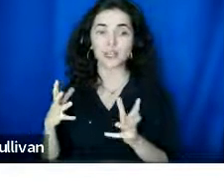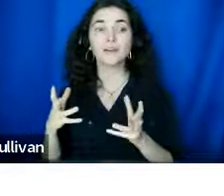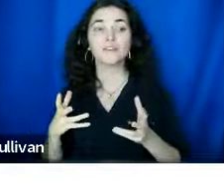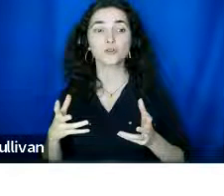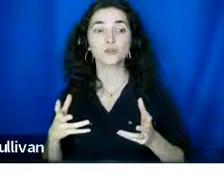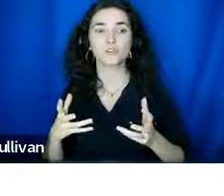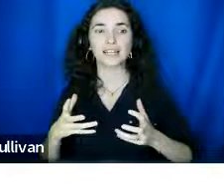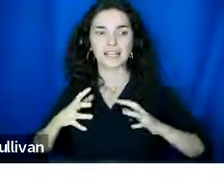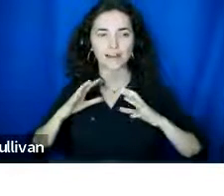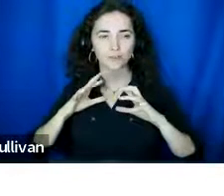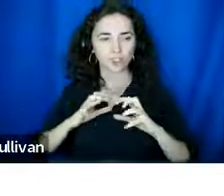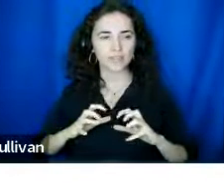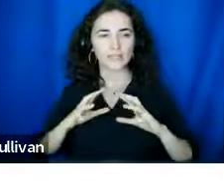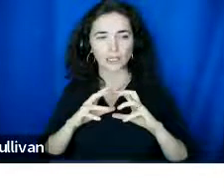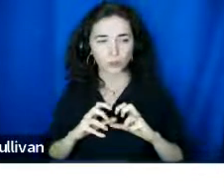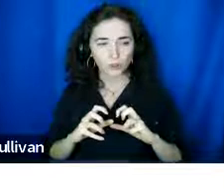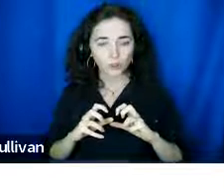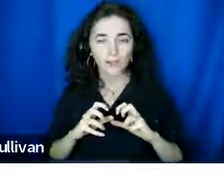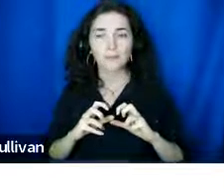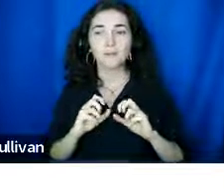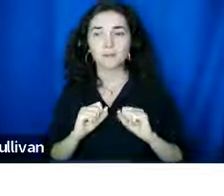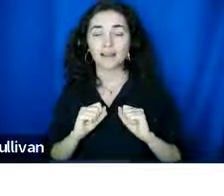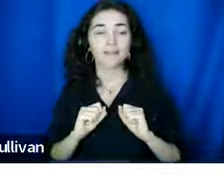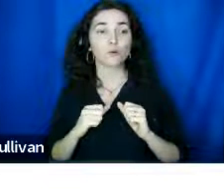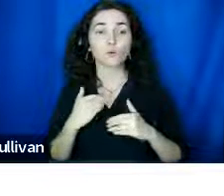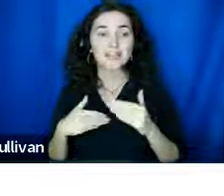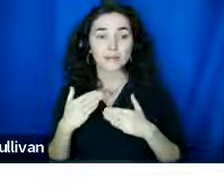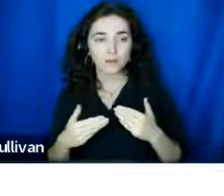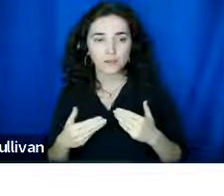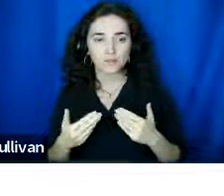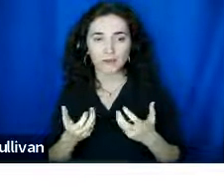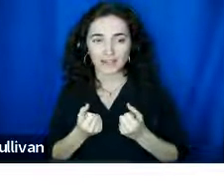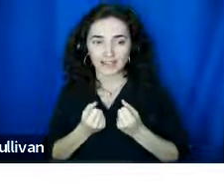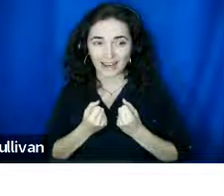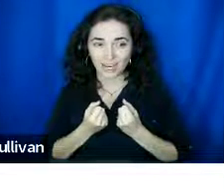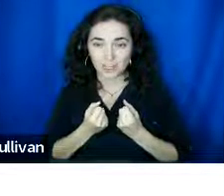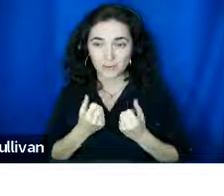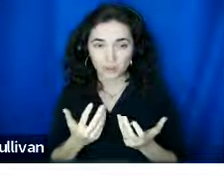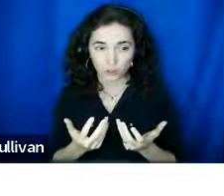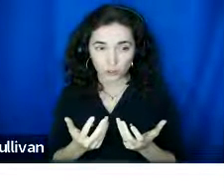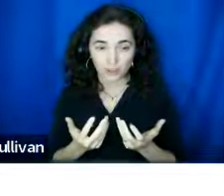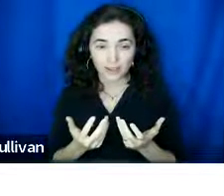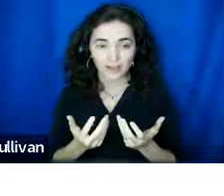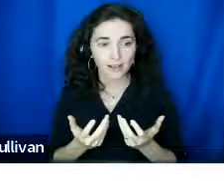that some individuals feel like they have to study and learn it for weeks and months, before they can actually begin to communicate.